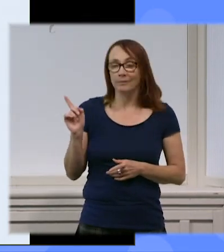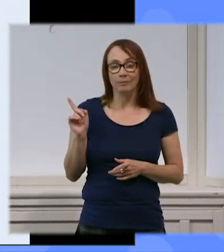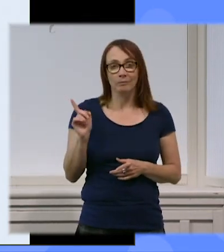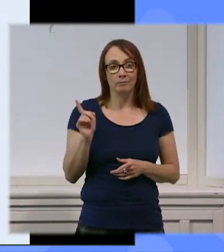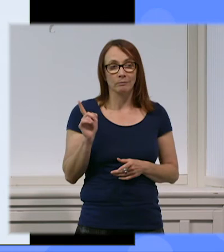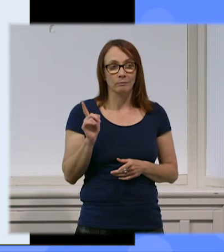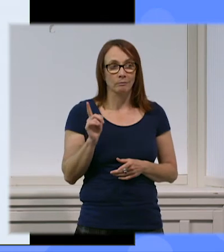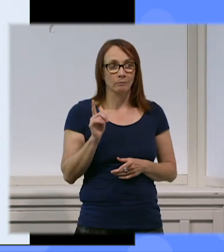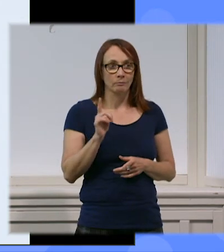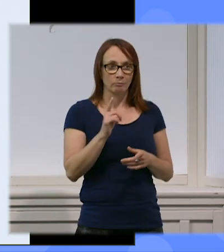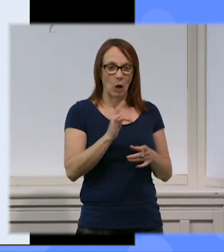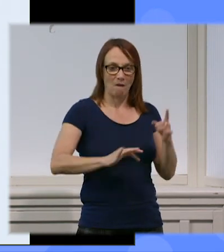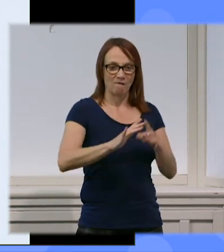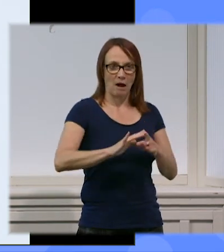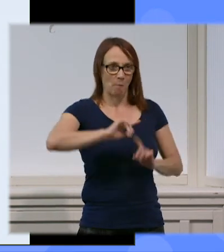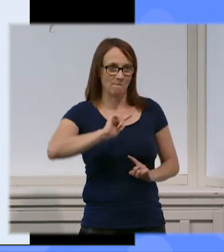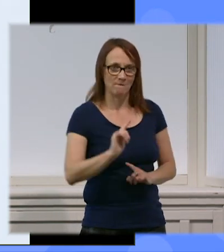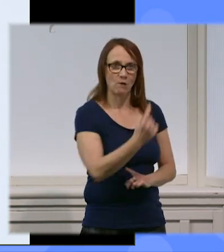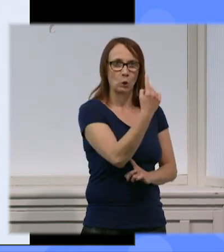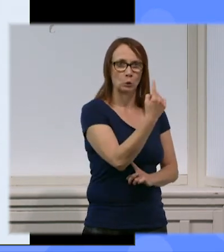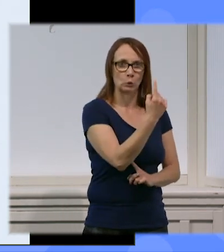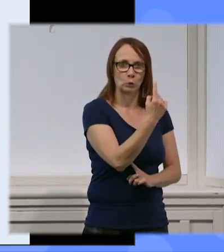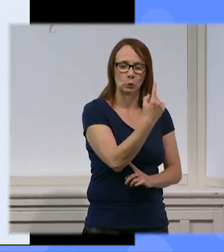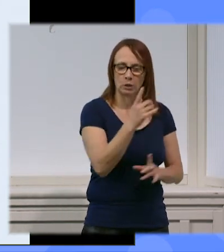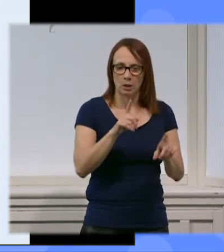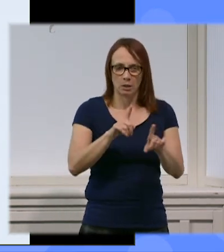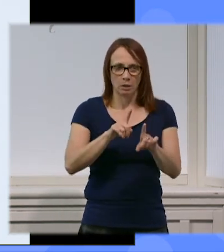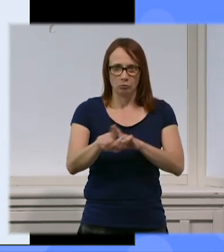the environment above all else to be ambitious and aggressive in combating